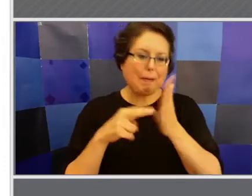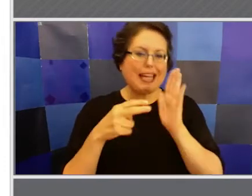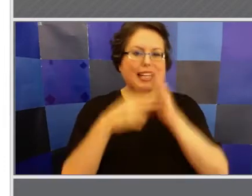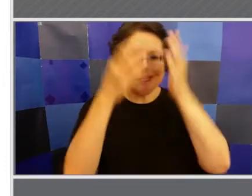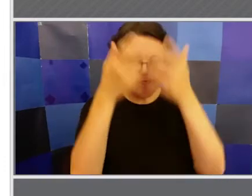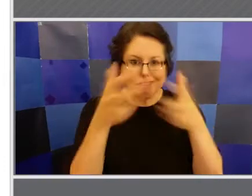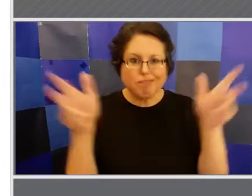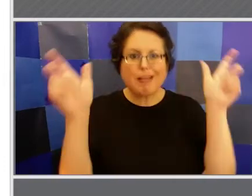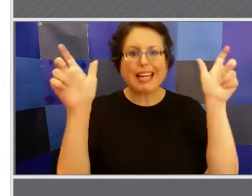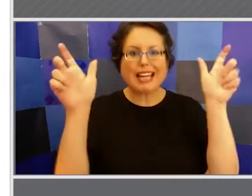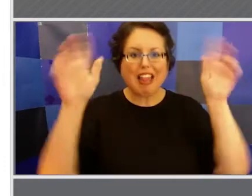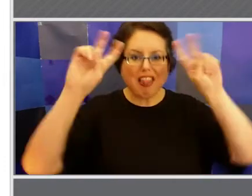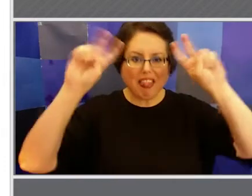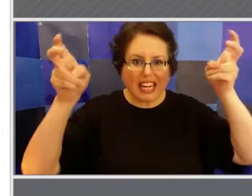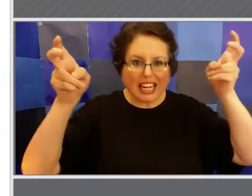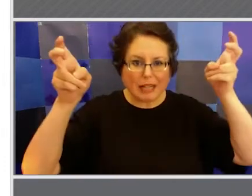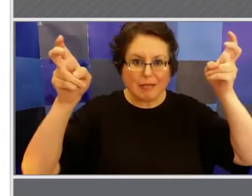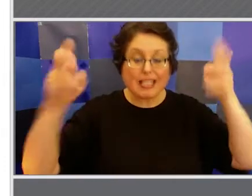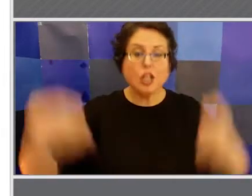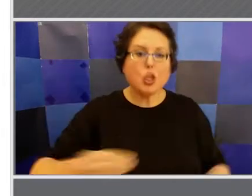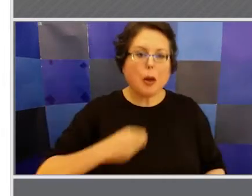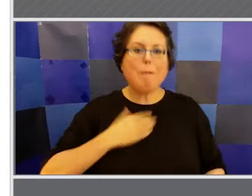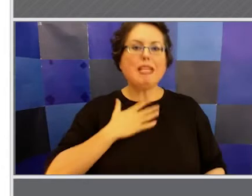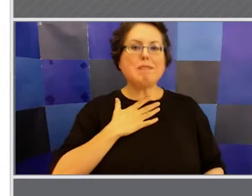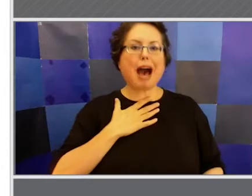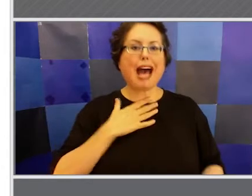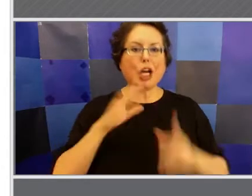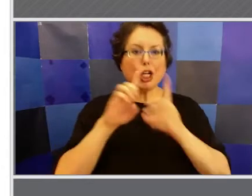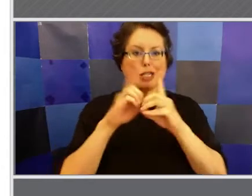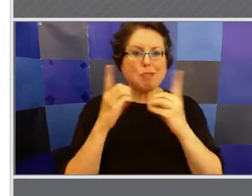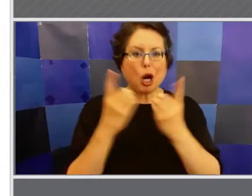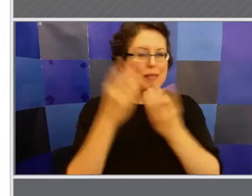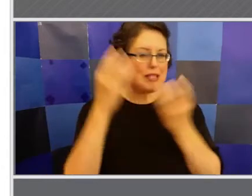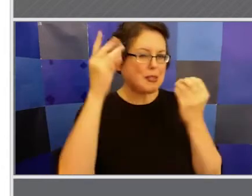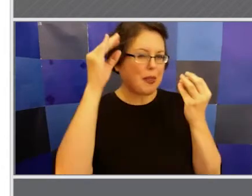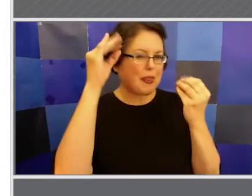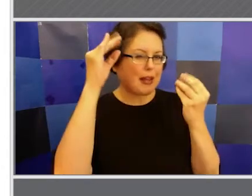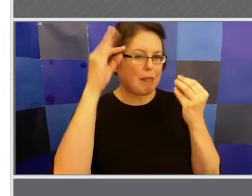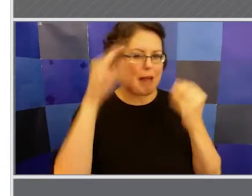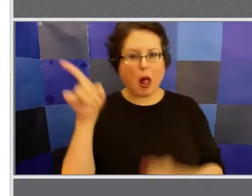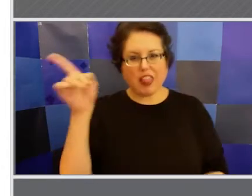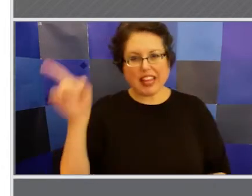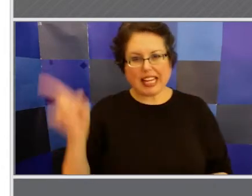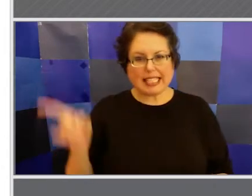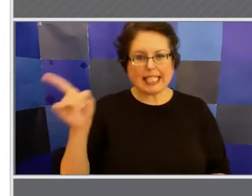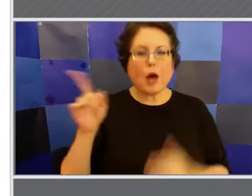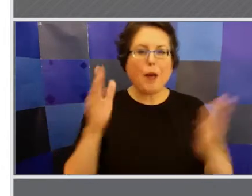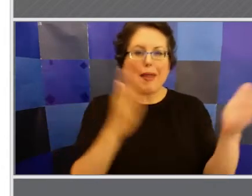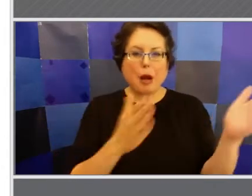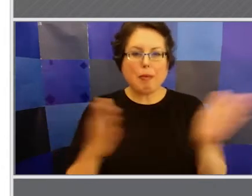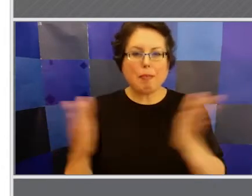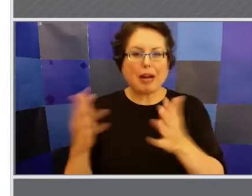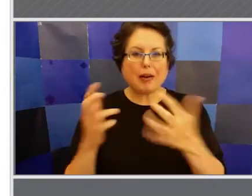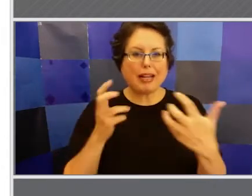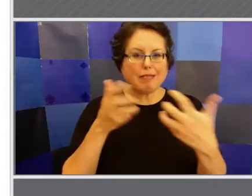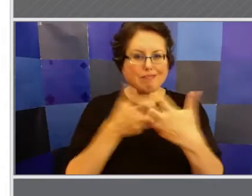They're meant to inspire departments to consider when they are preparing a proposal, how does